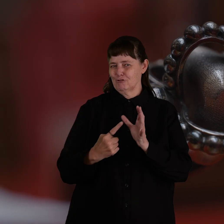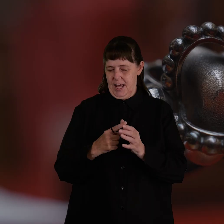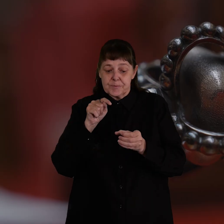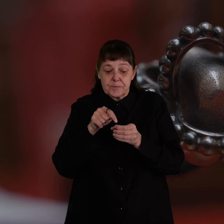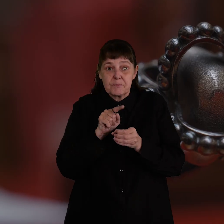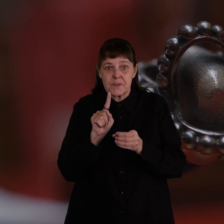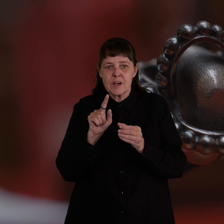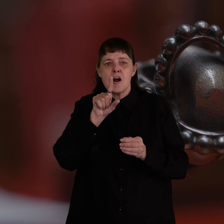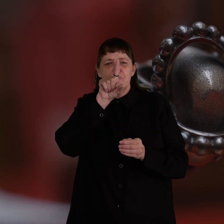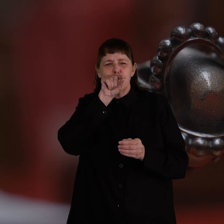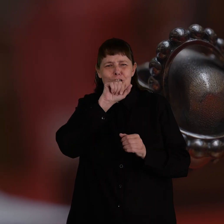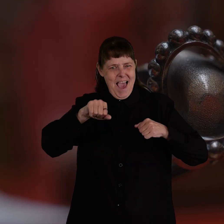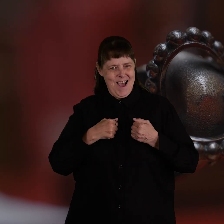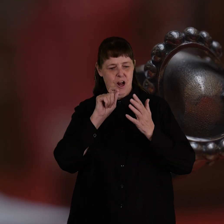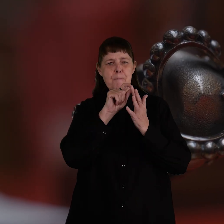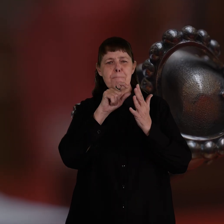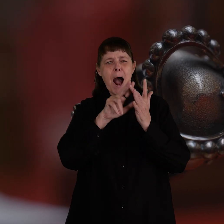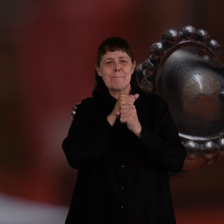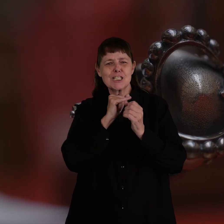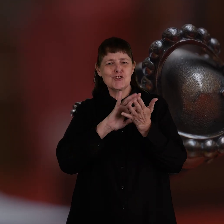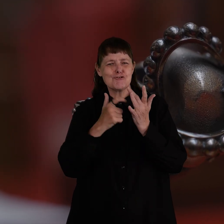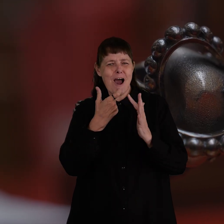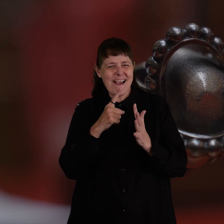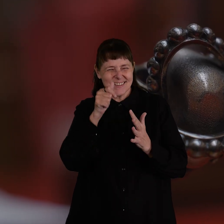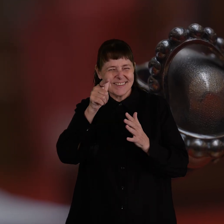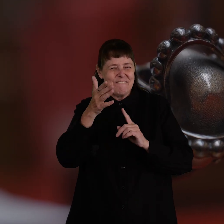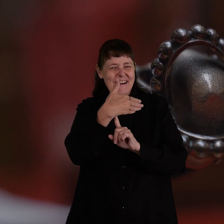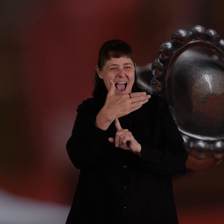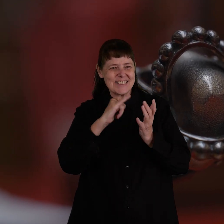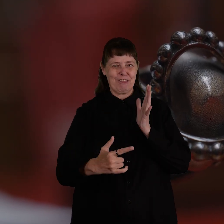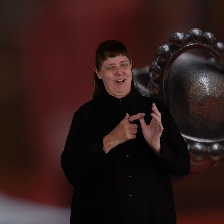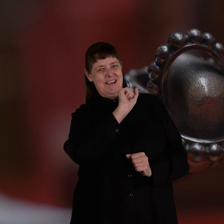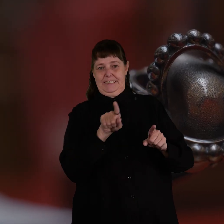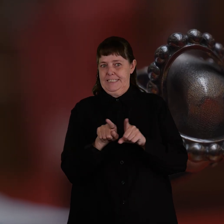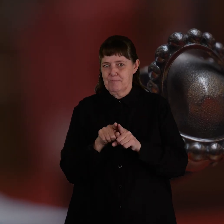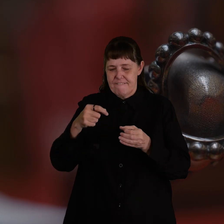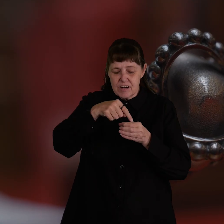We have the piping shrike, which is the state's crest. We also have a crest of the Legislative